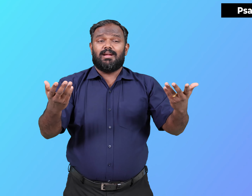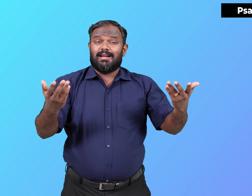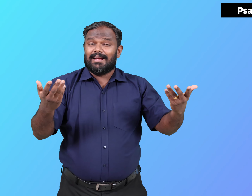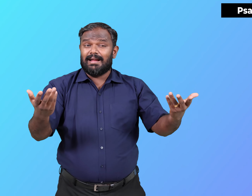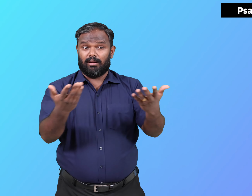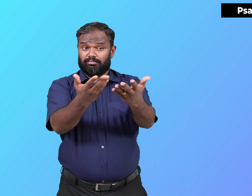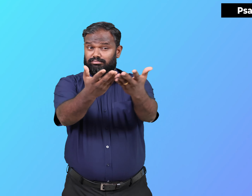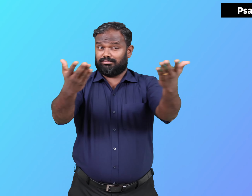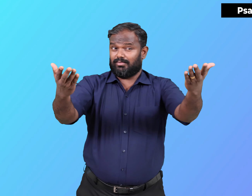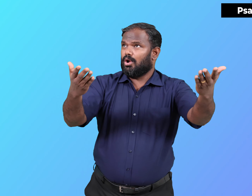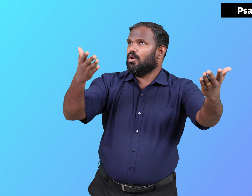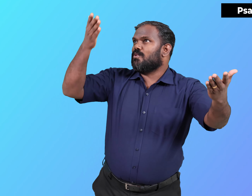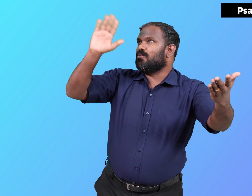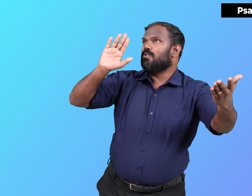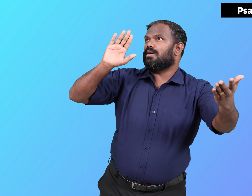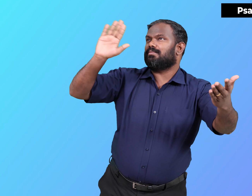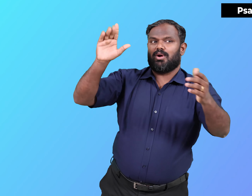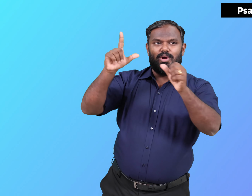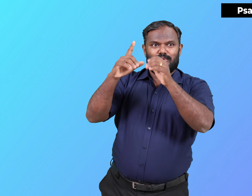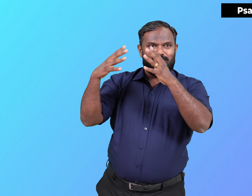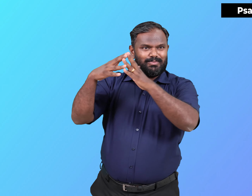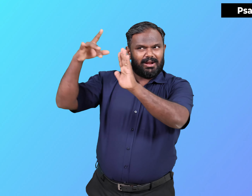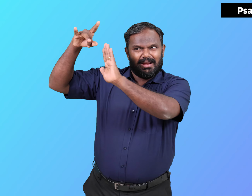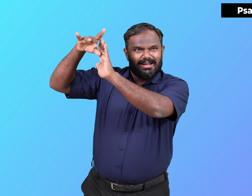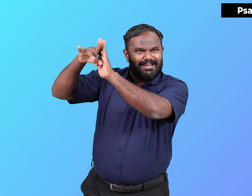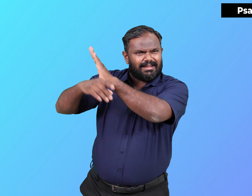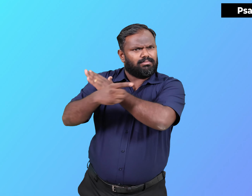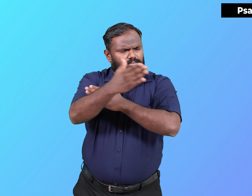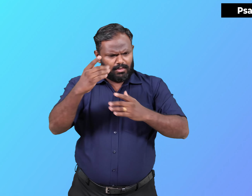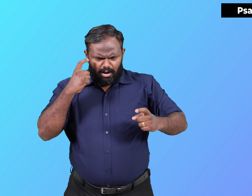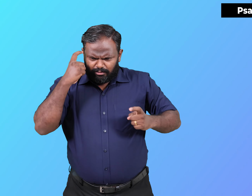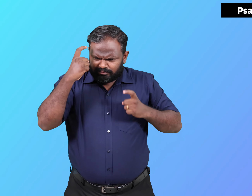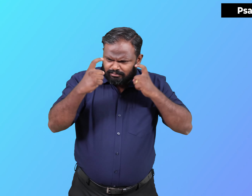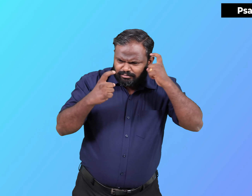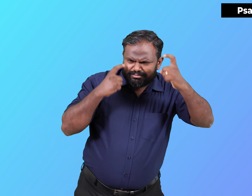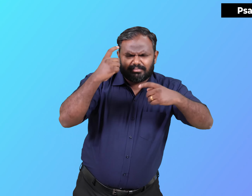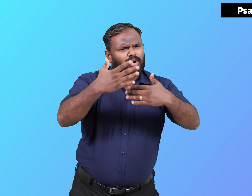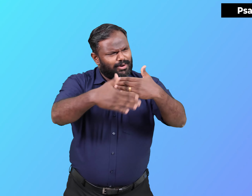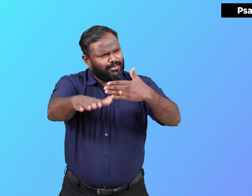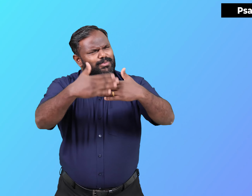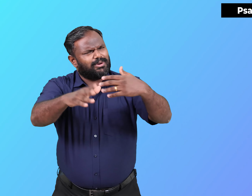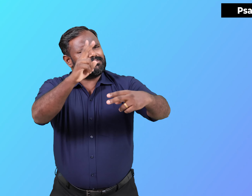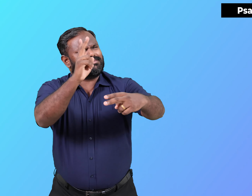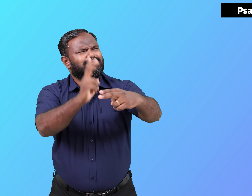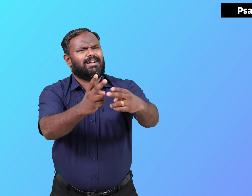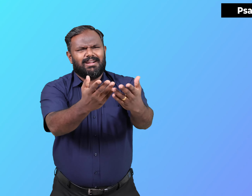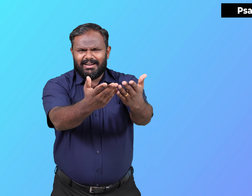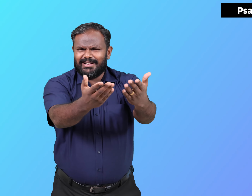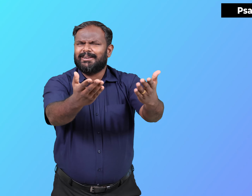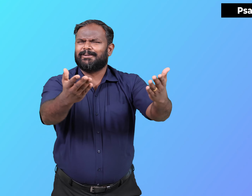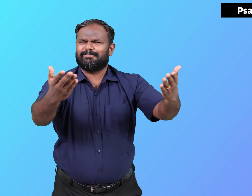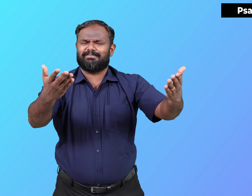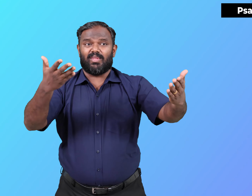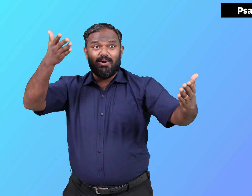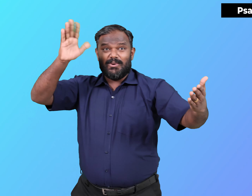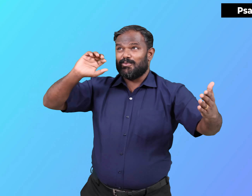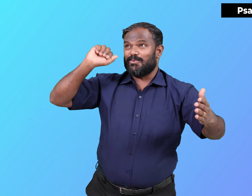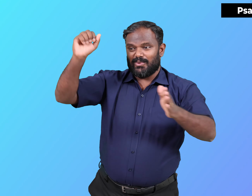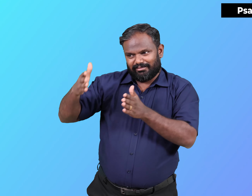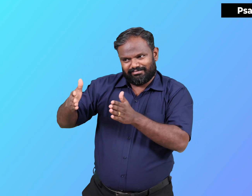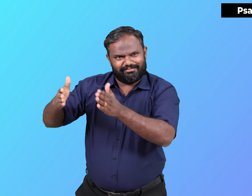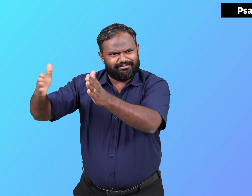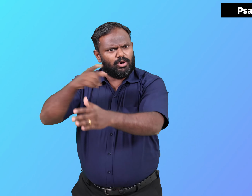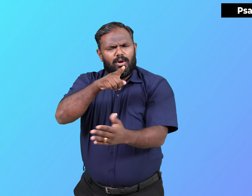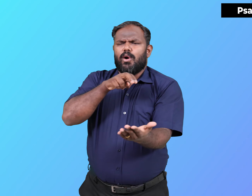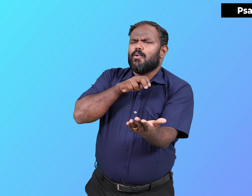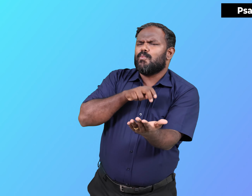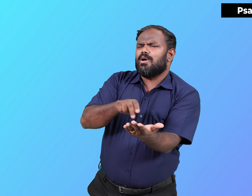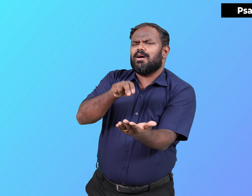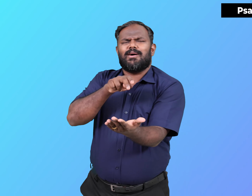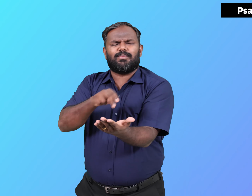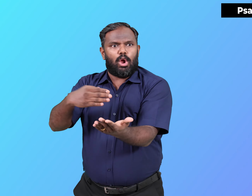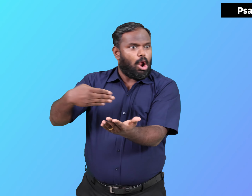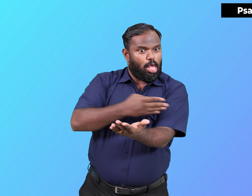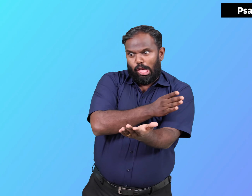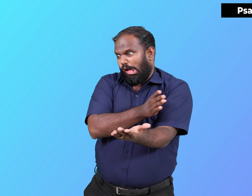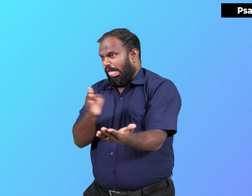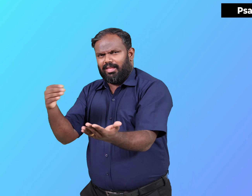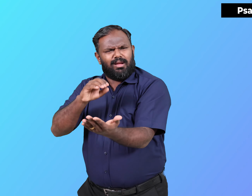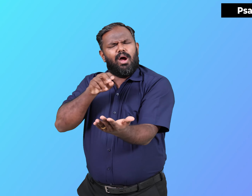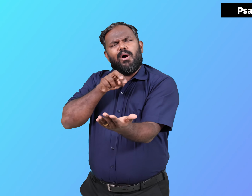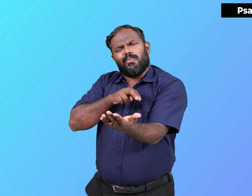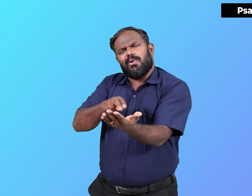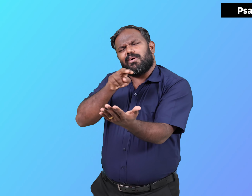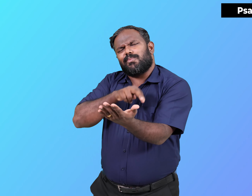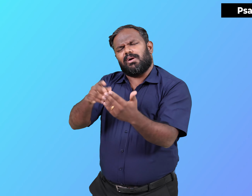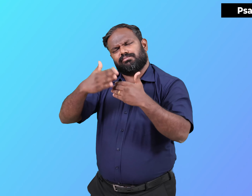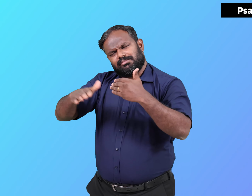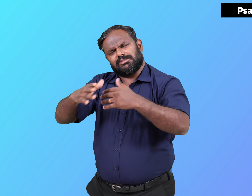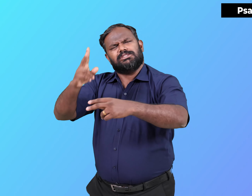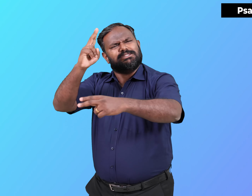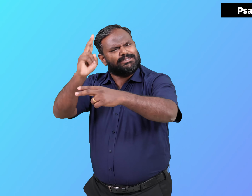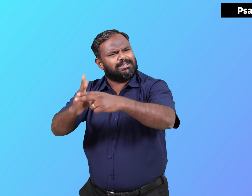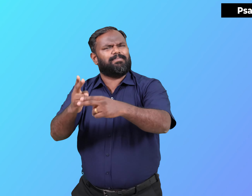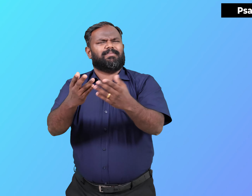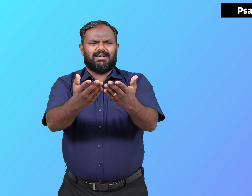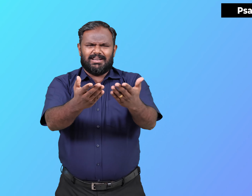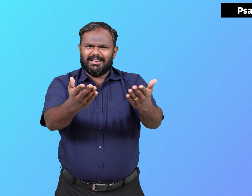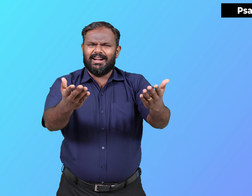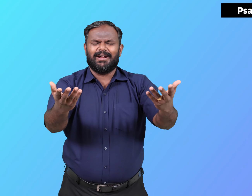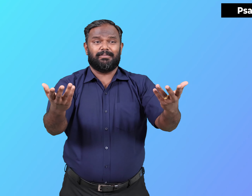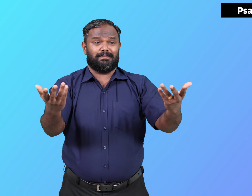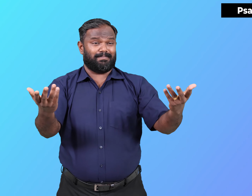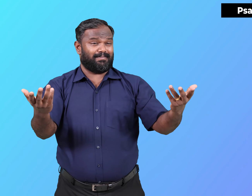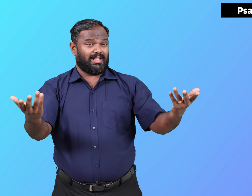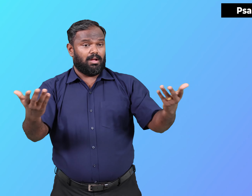They have learned God’s teachings, and they will never stop living right.